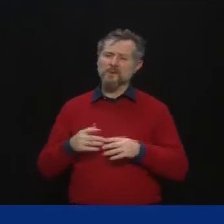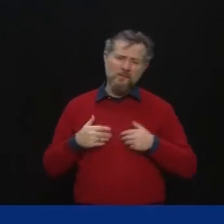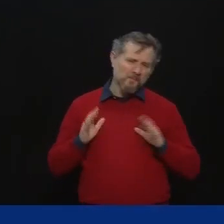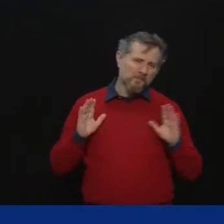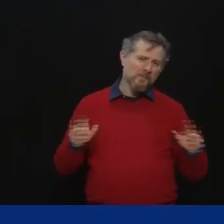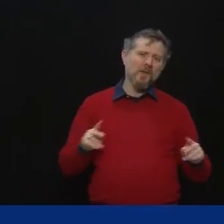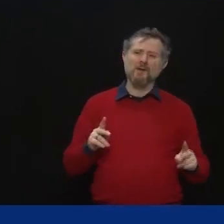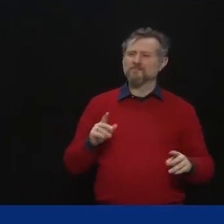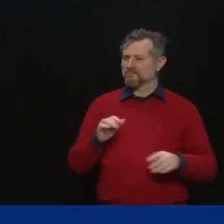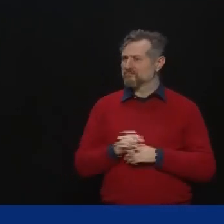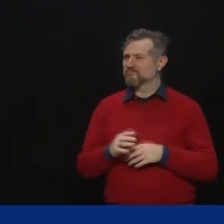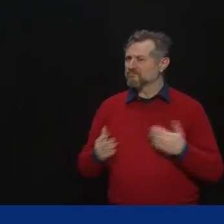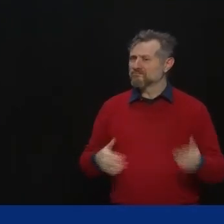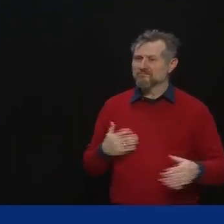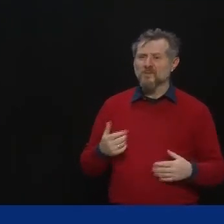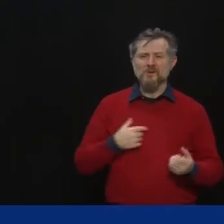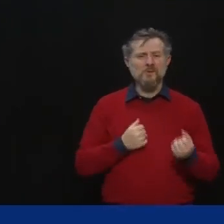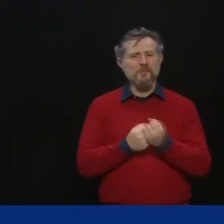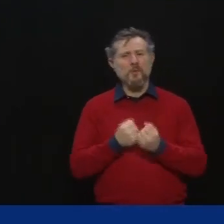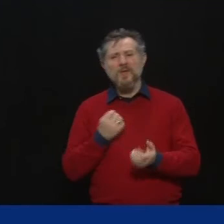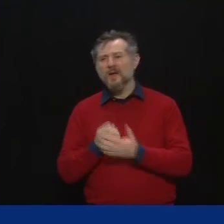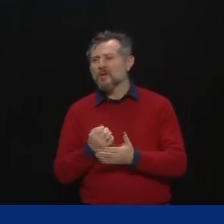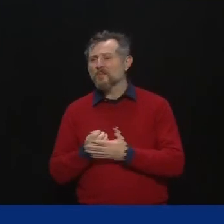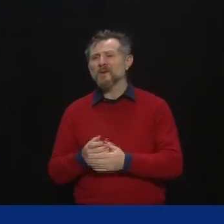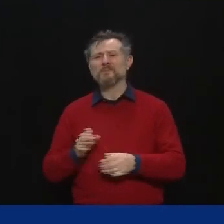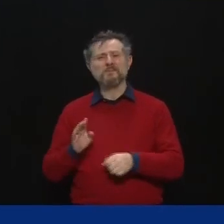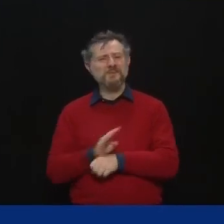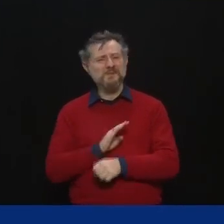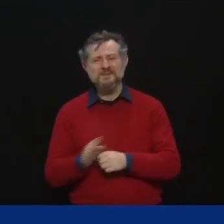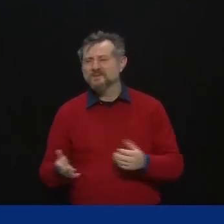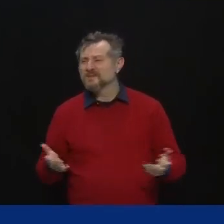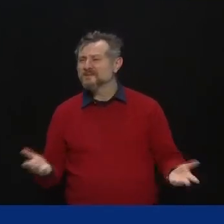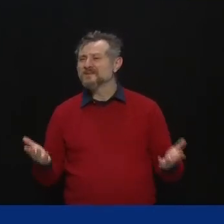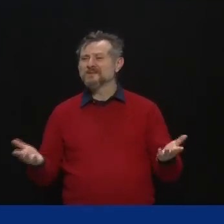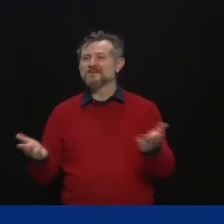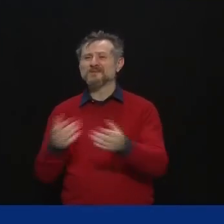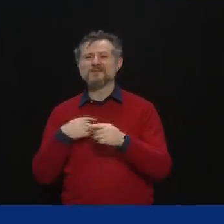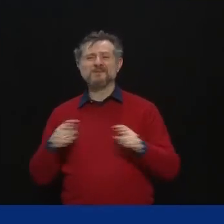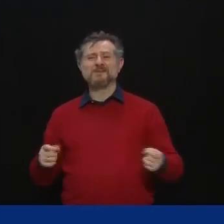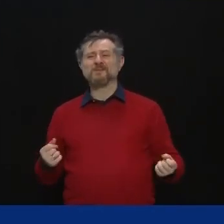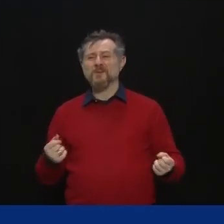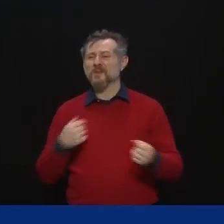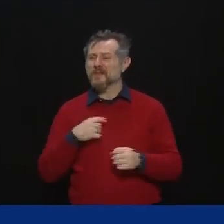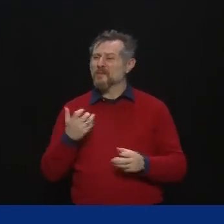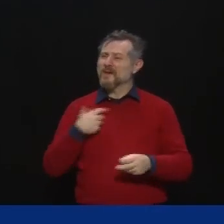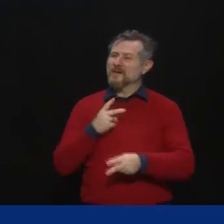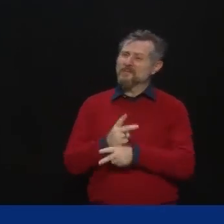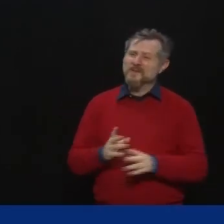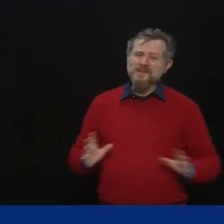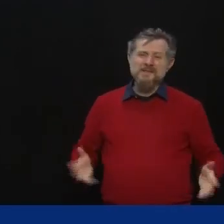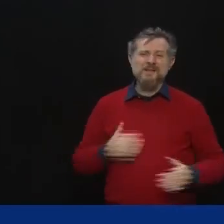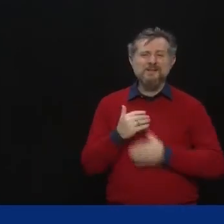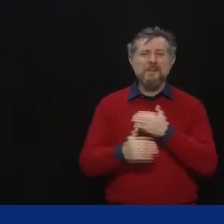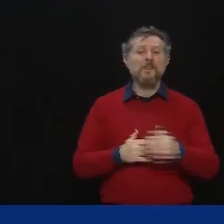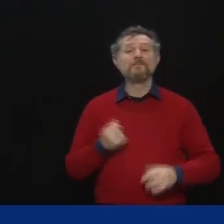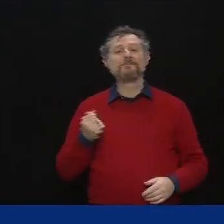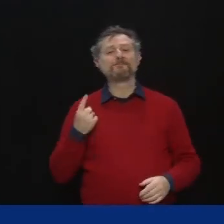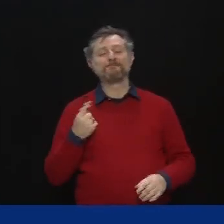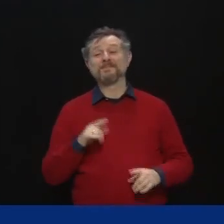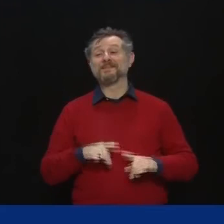ARE VACCINATED SHOULD BE TESTED AND IF PEOPLE ARE FEELING SYMPTOMS THEY SHOULD STAY HOME. I WANT TO ENCOURAGE PEOPLE TO COME BACK. WE HAVE AN ECONOMY THAT NEEDS TO